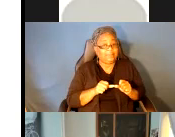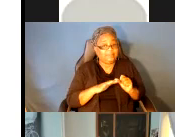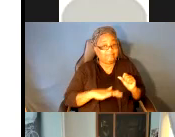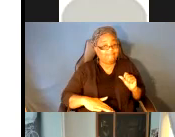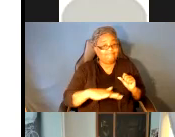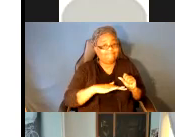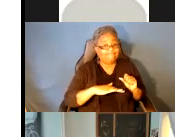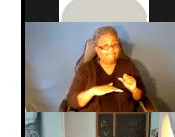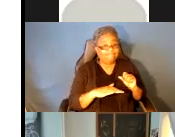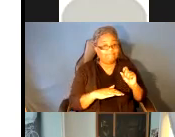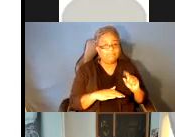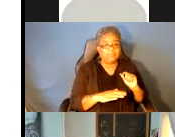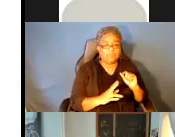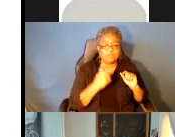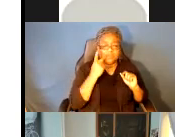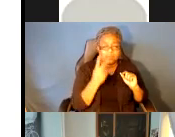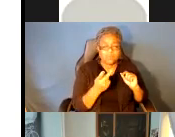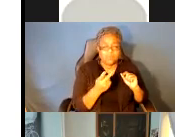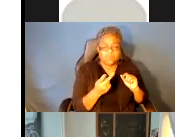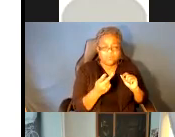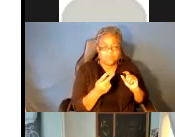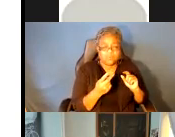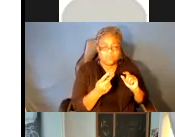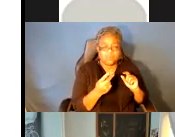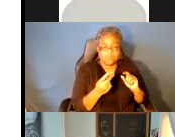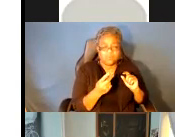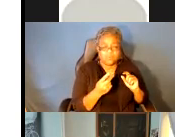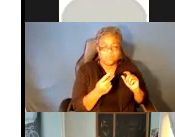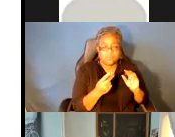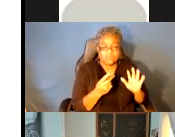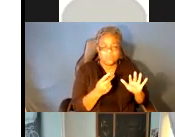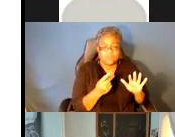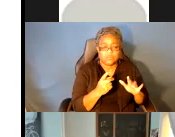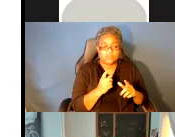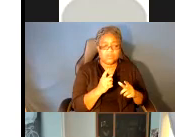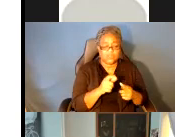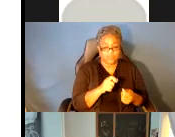Let's see here, specifically, specific ineligible budget, for example,